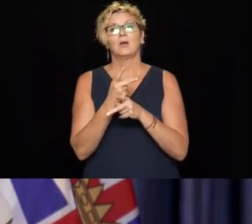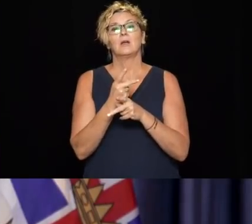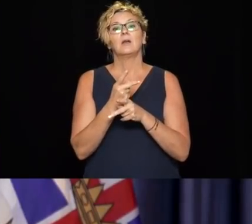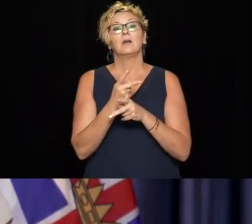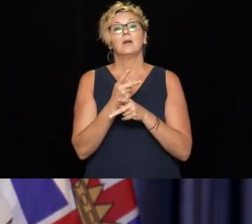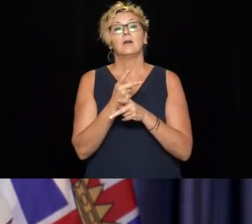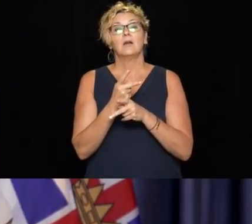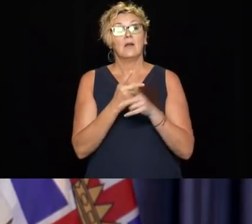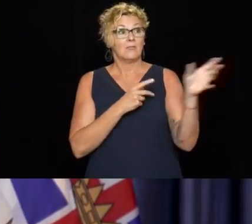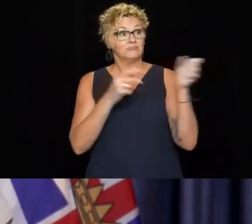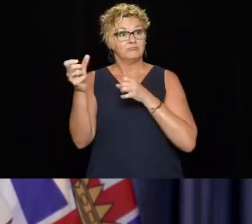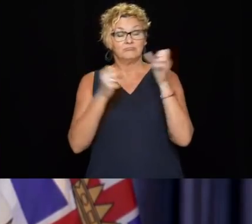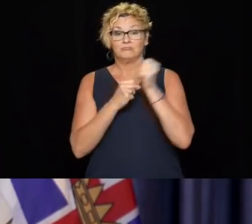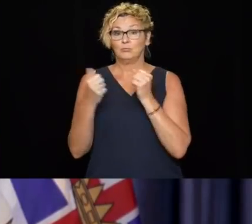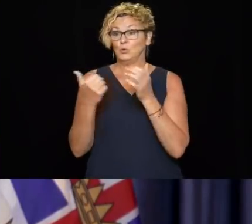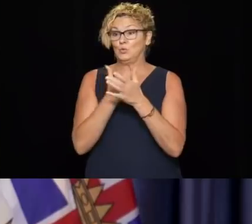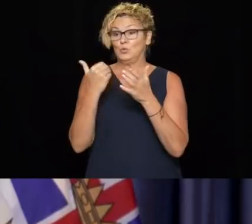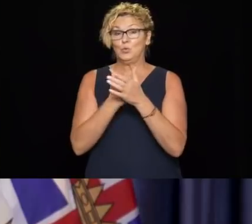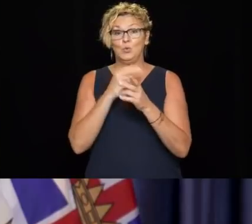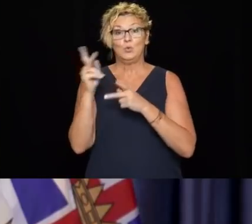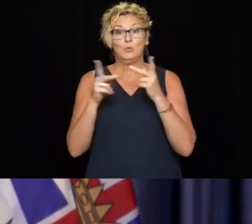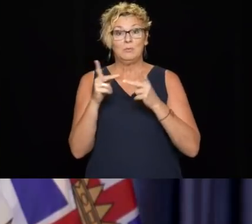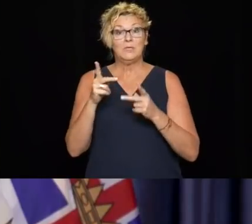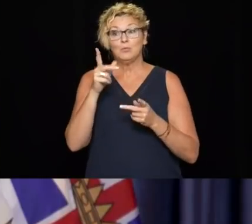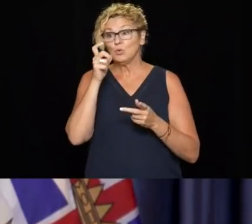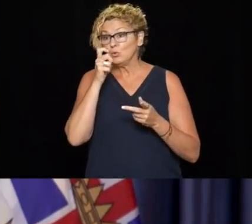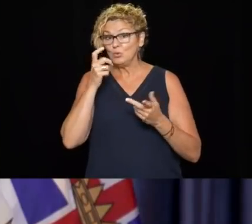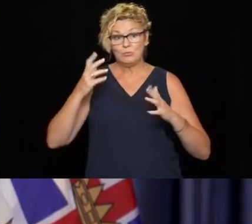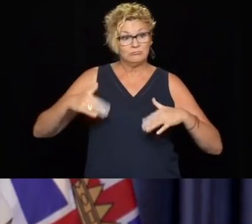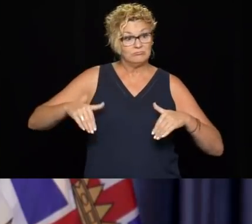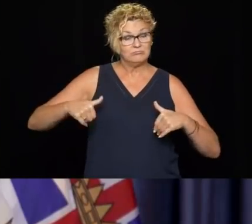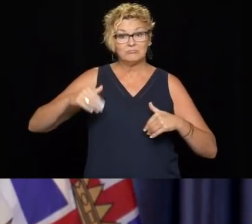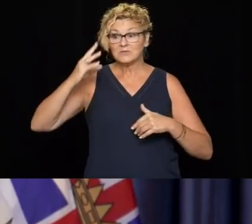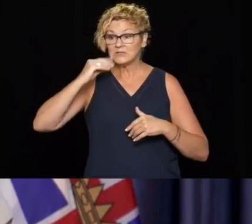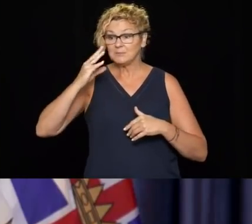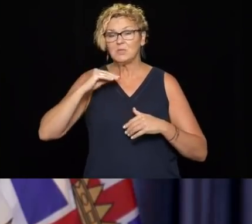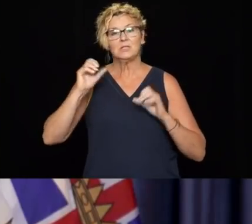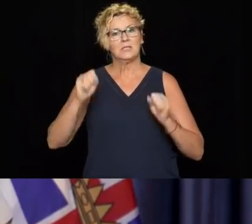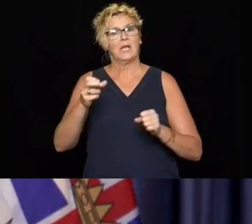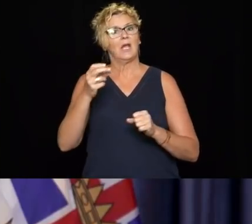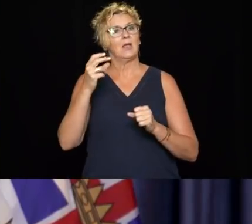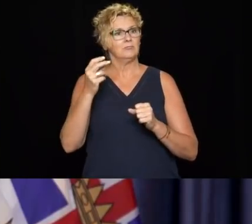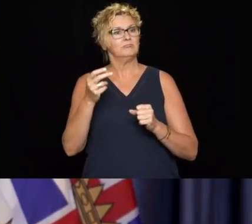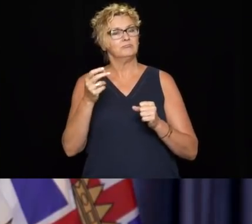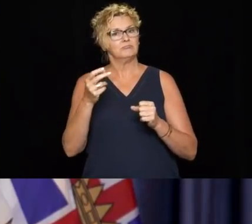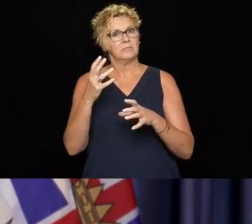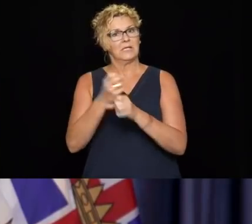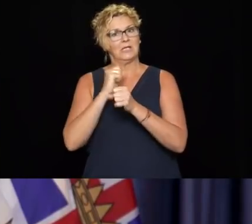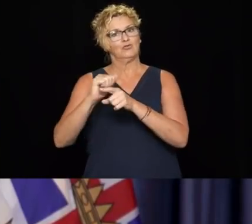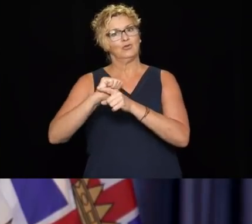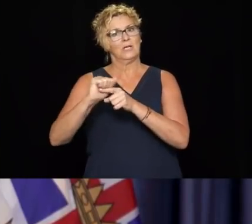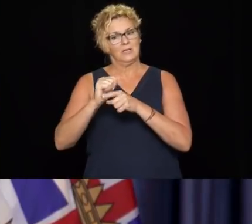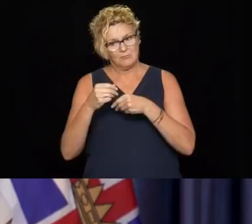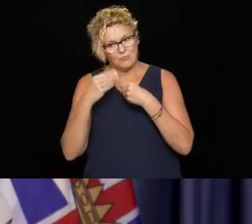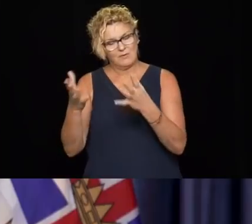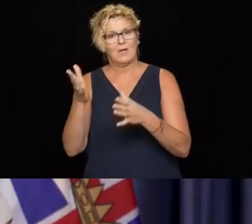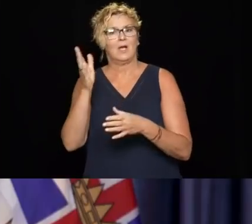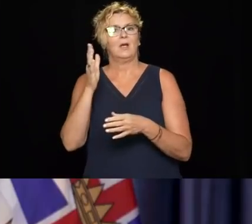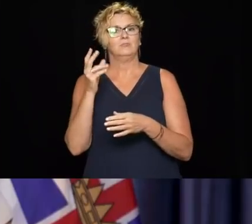in our acute care facilities. Of course, a key element of this plan is the health at care act assess program which provides a path for